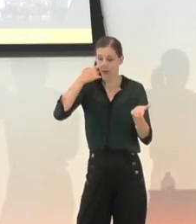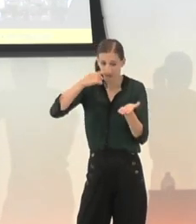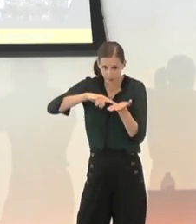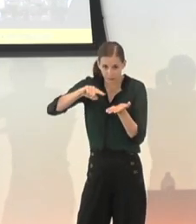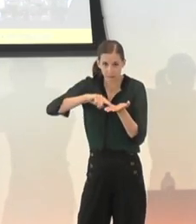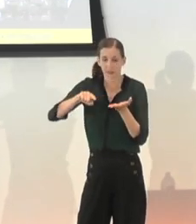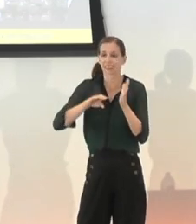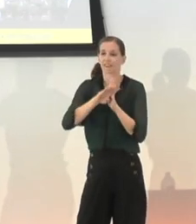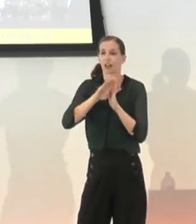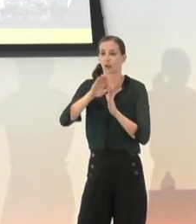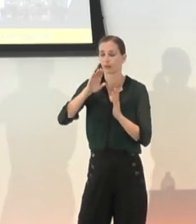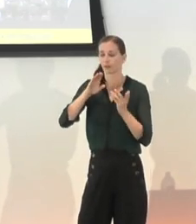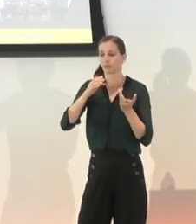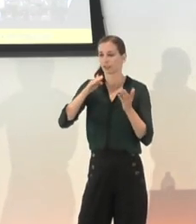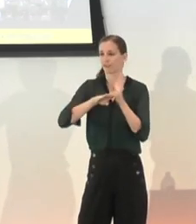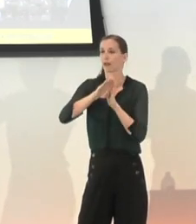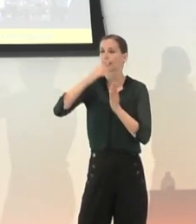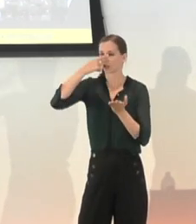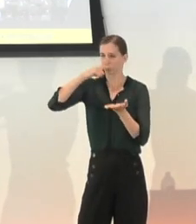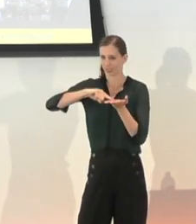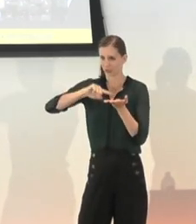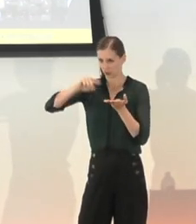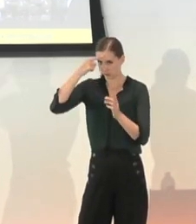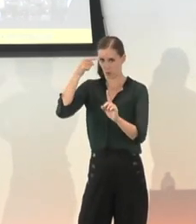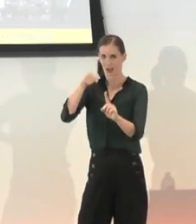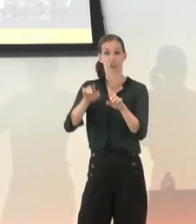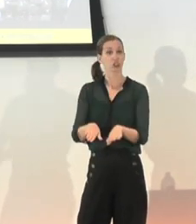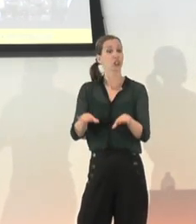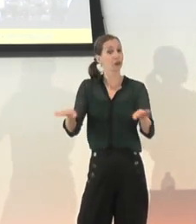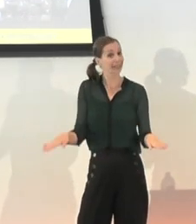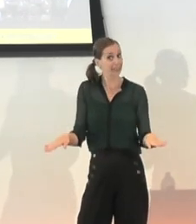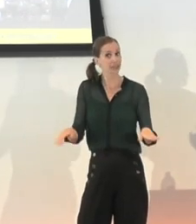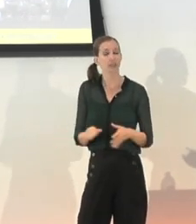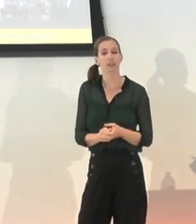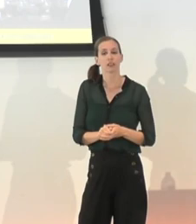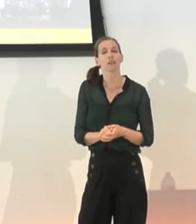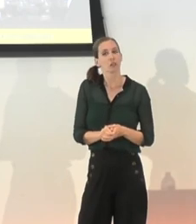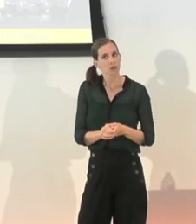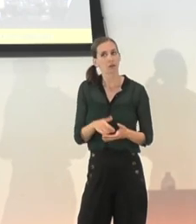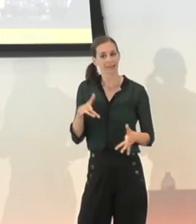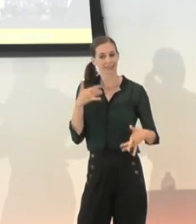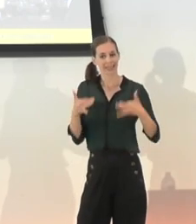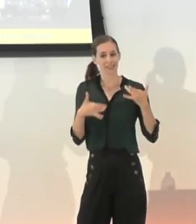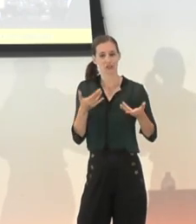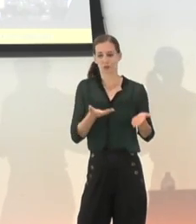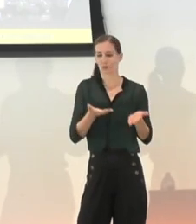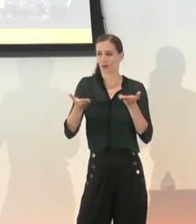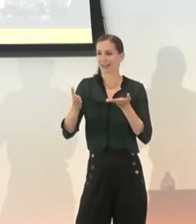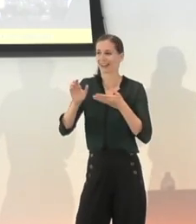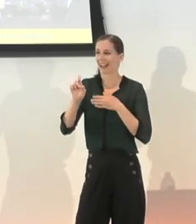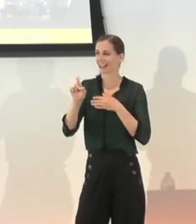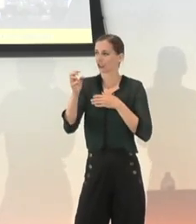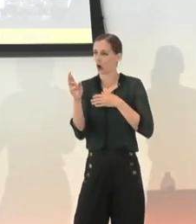and they are excited about bringing XR into that space of things they can do with their kids.